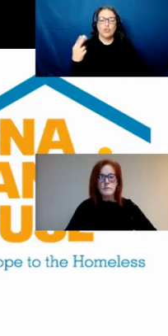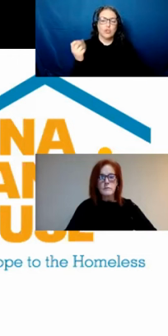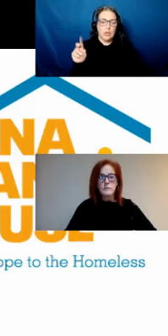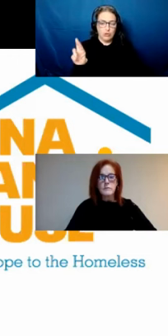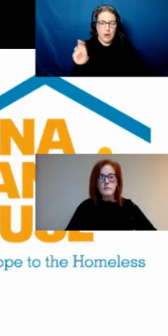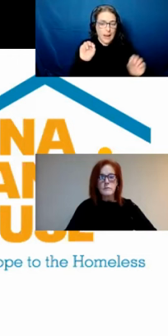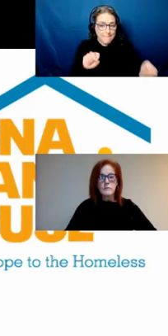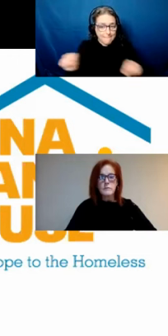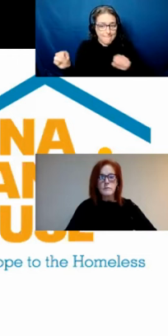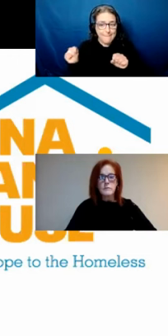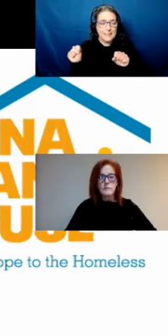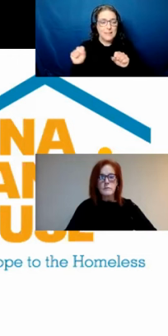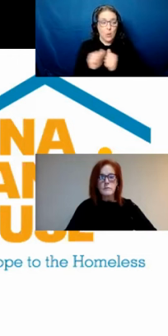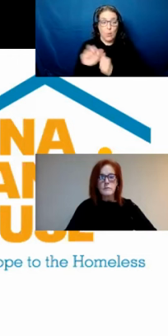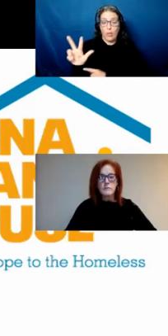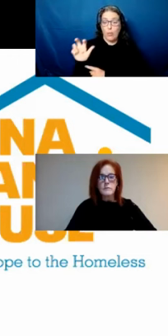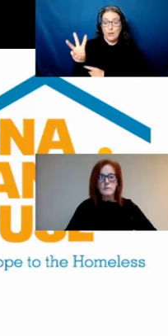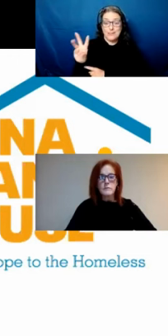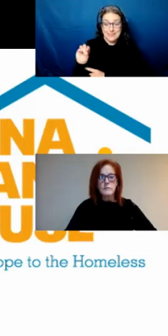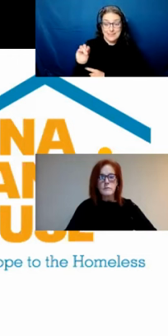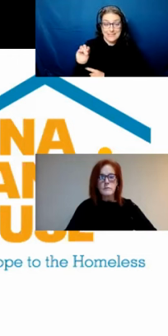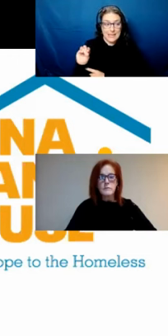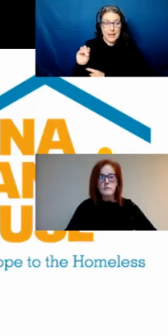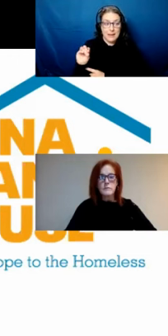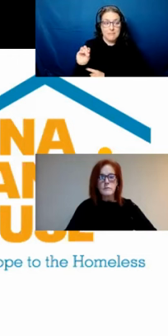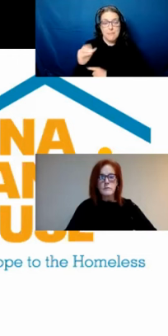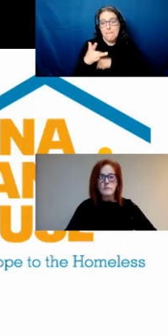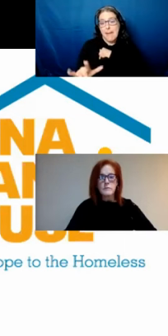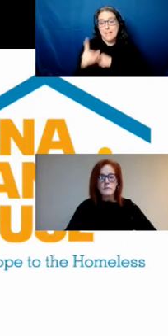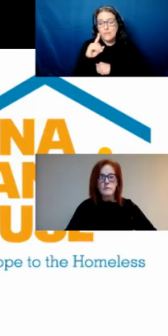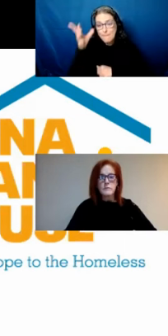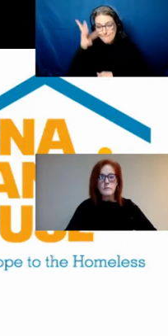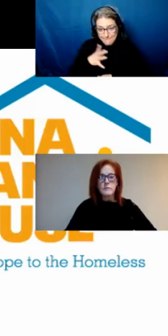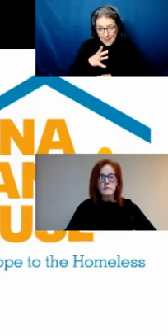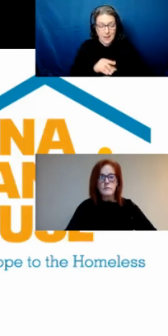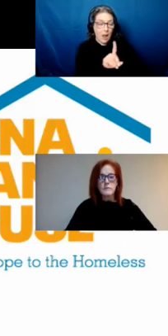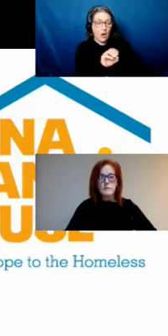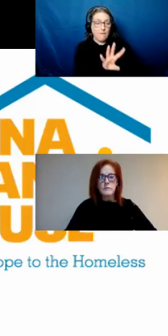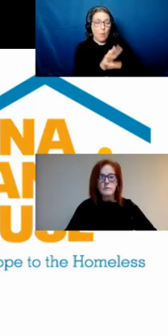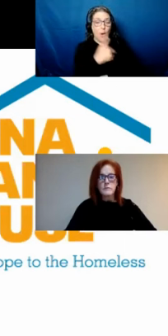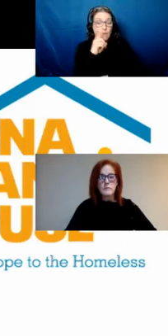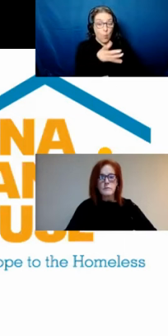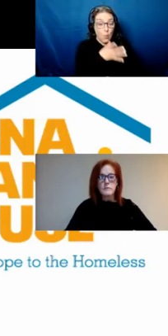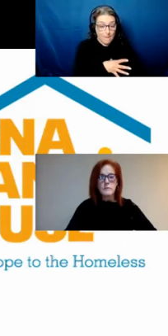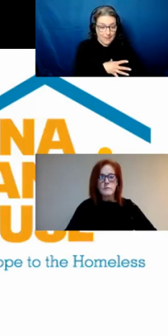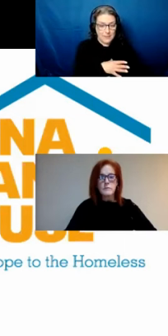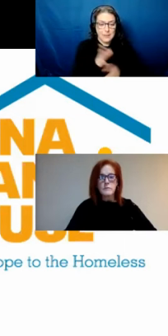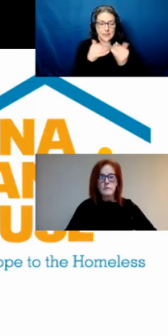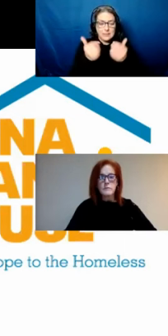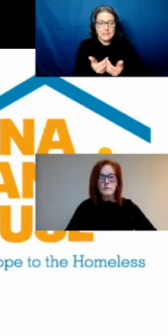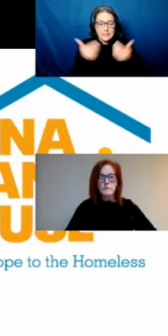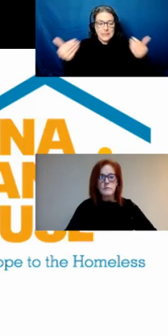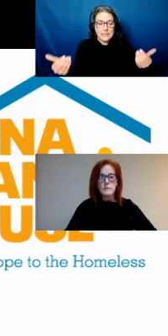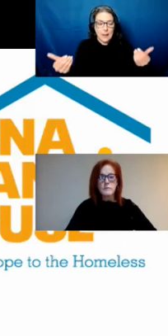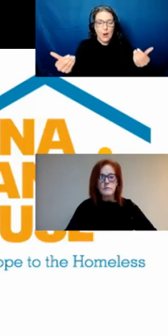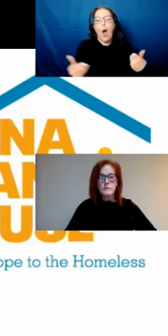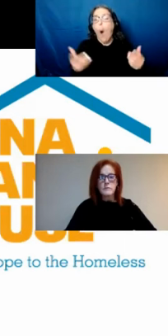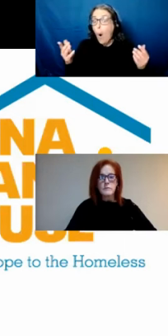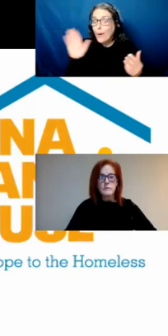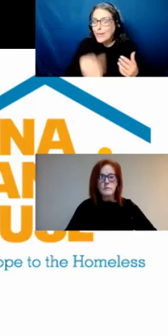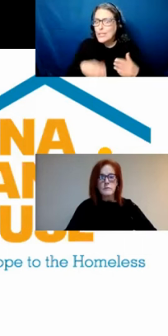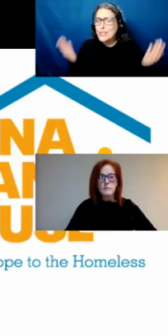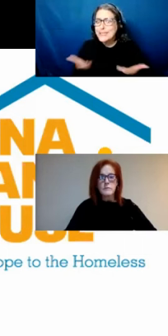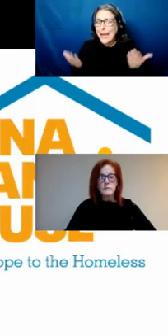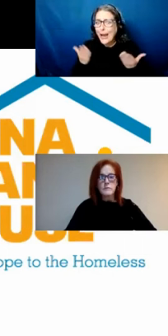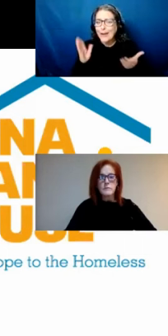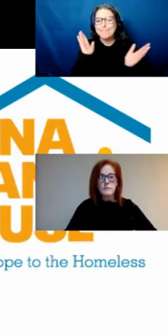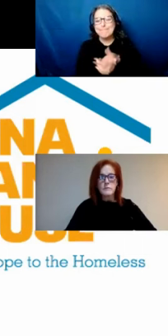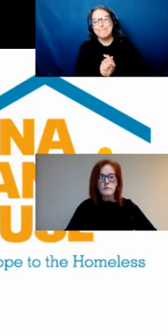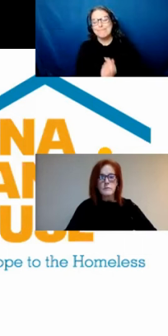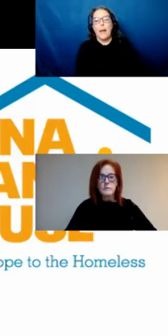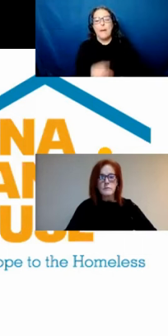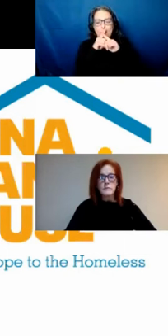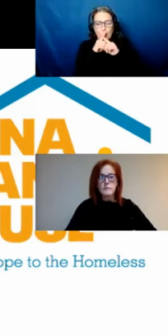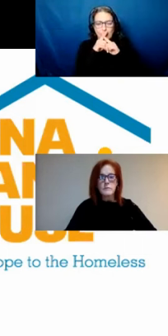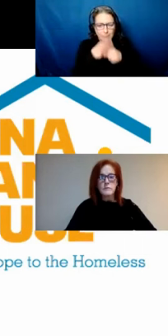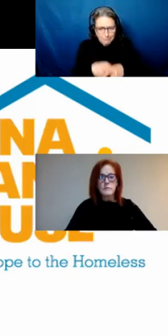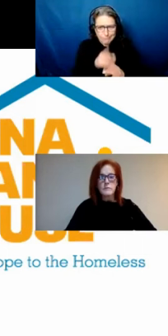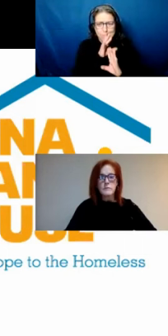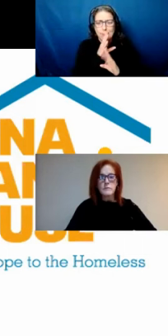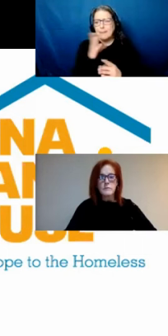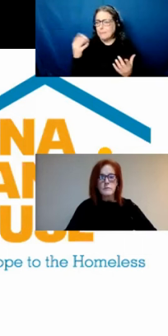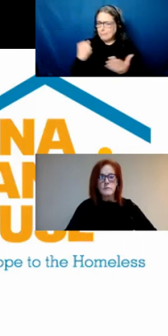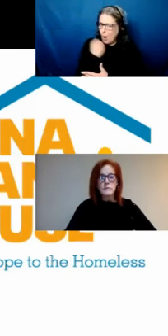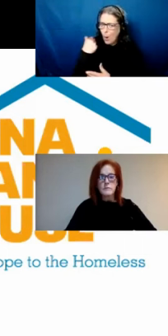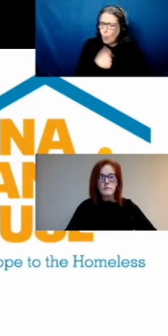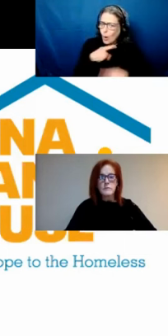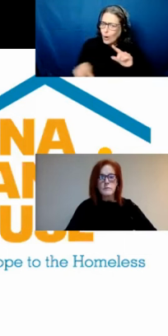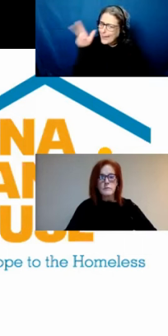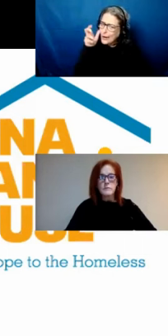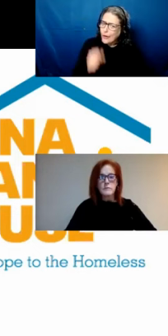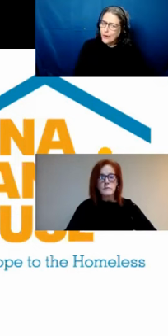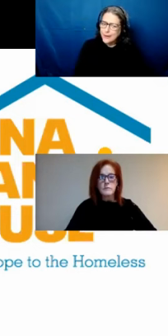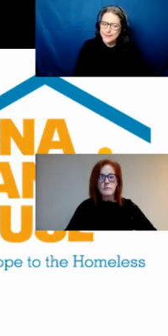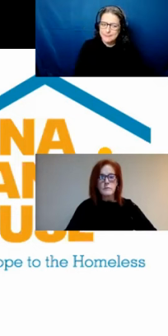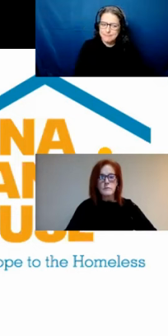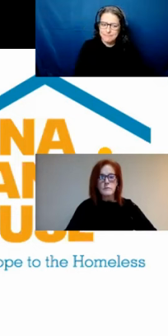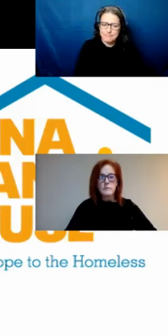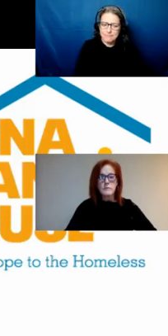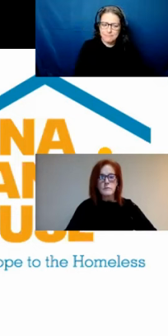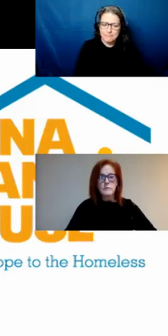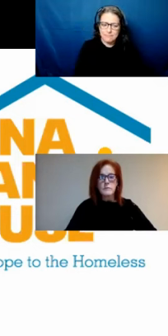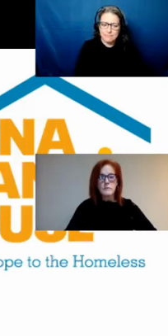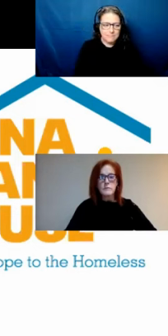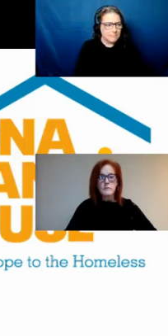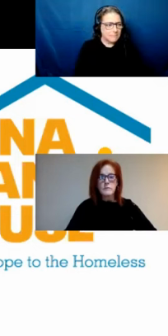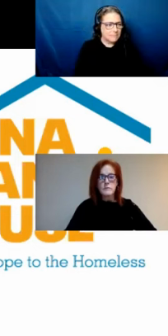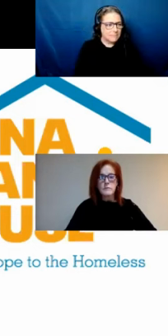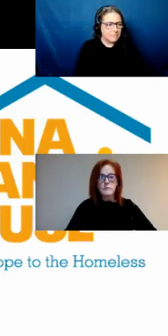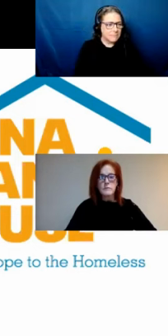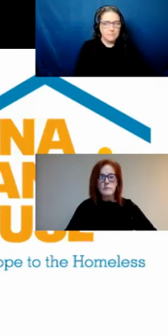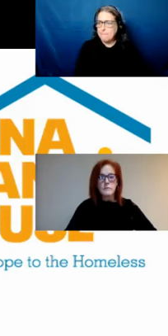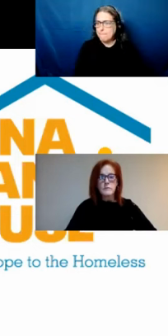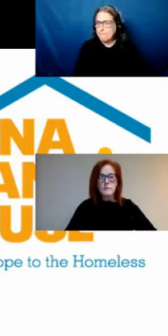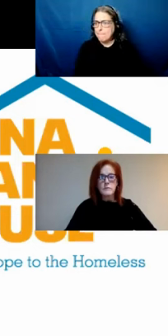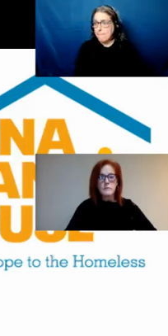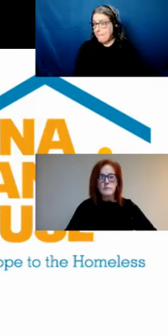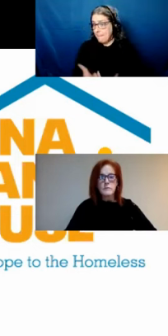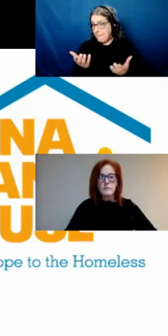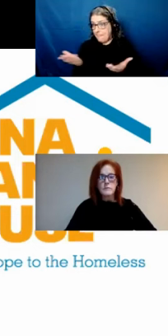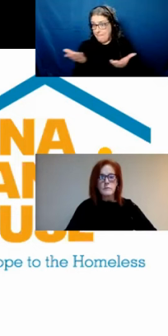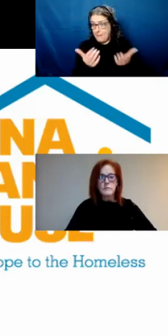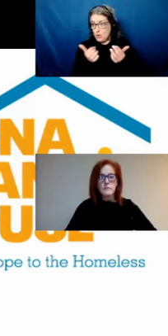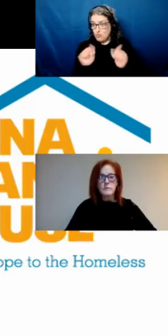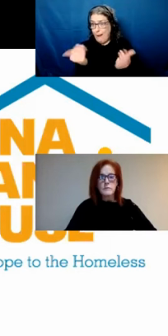These are federal reports, so they're often published by the federal government as well. We have several of those reports, including the point in time and the assistance performance measures on our website, and you can go out and view it.